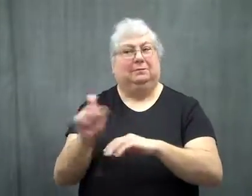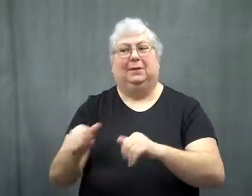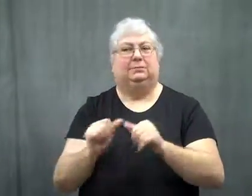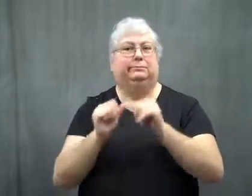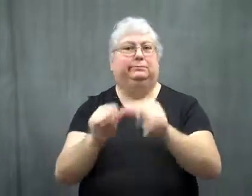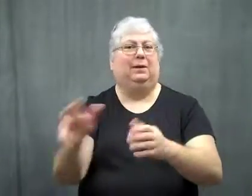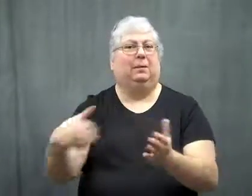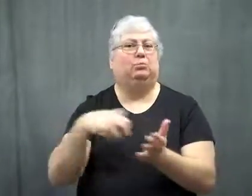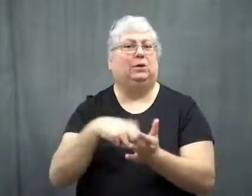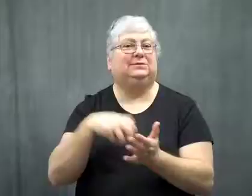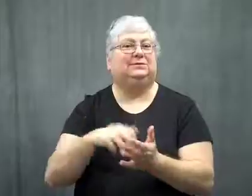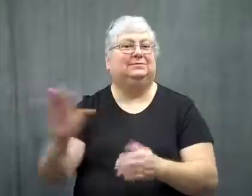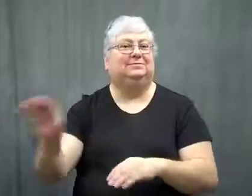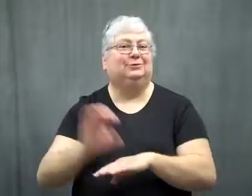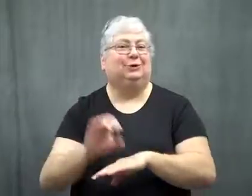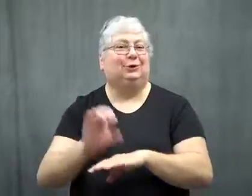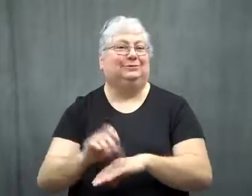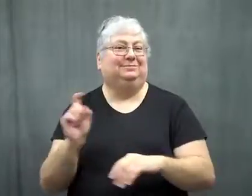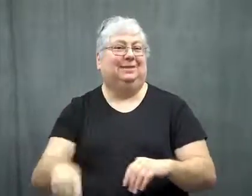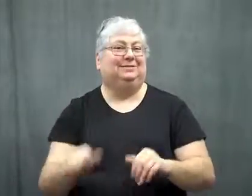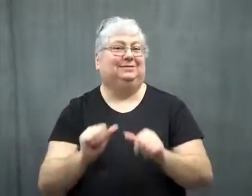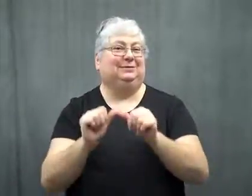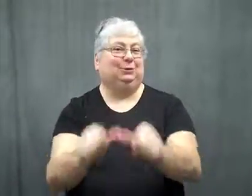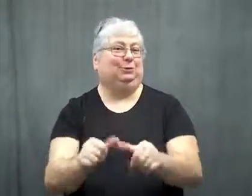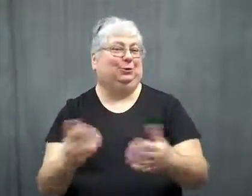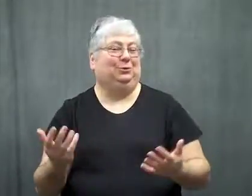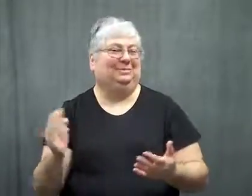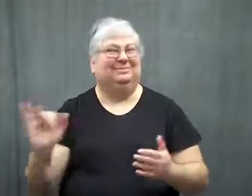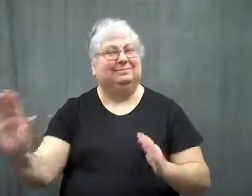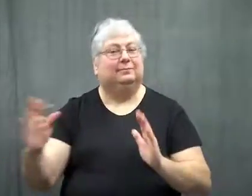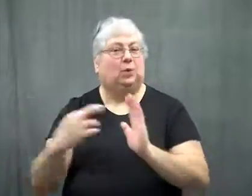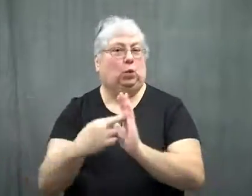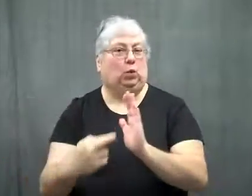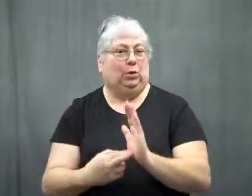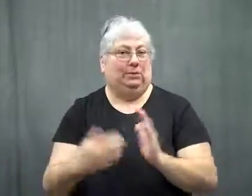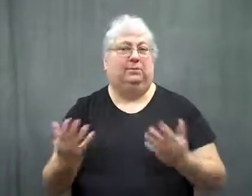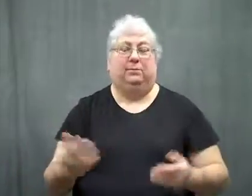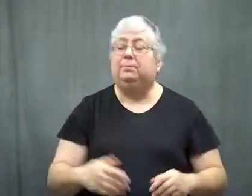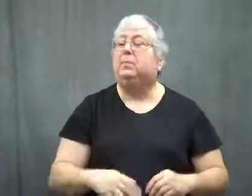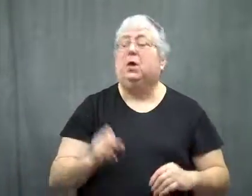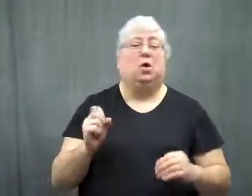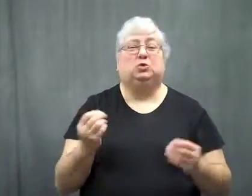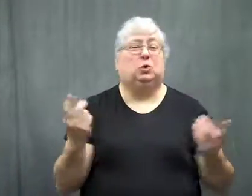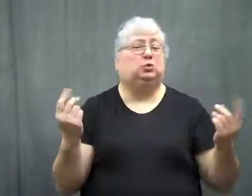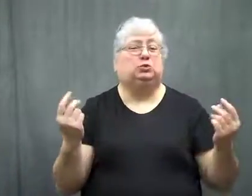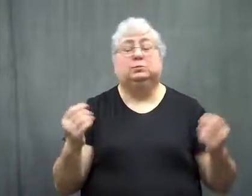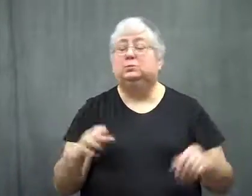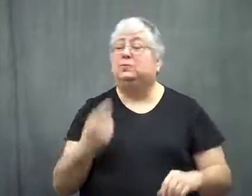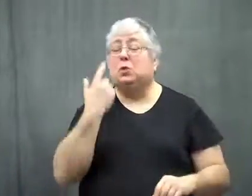That's a Protestant church, and that tradition has to continue.